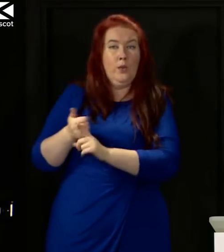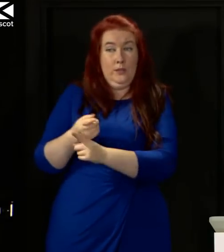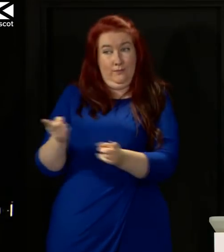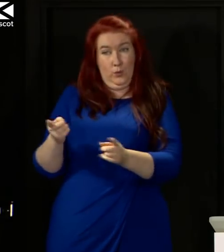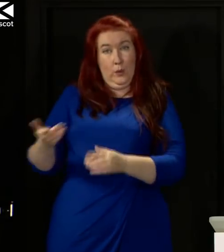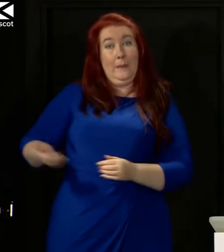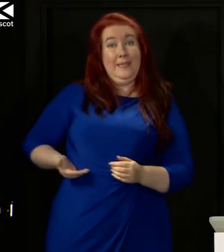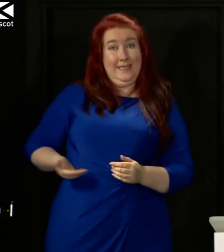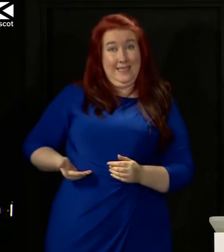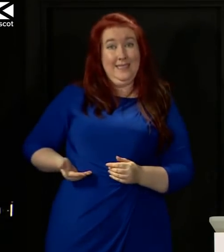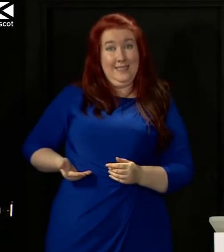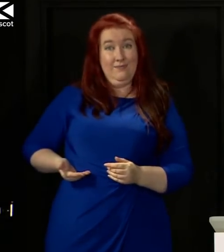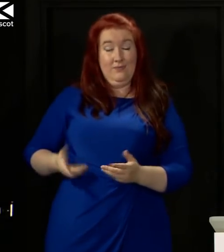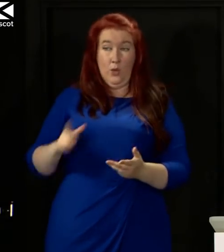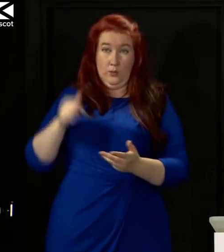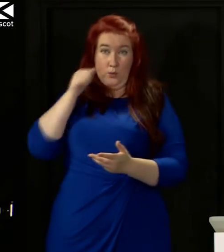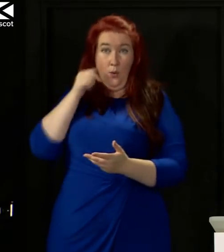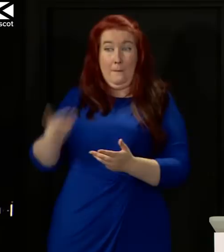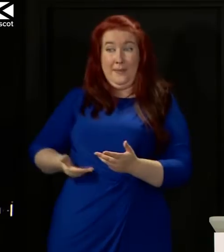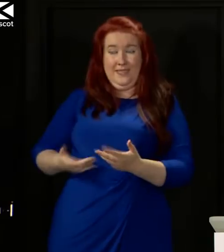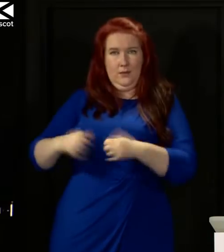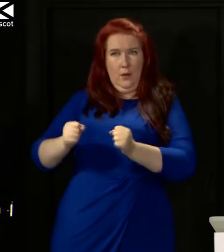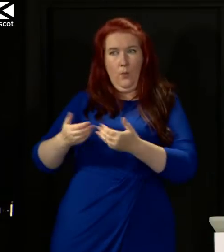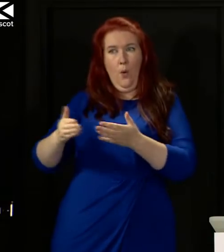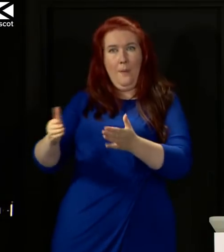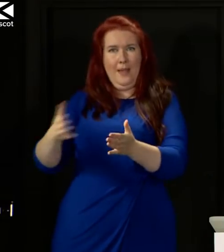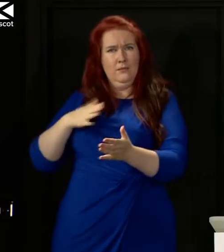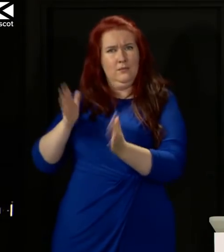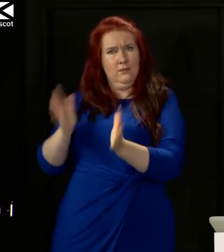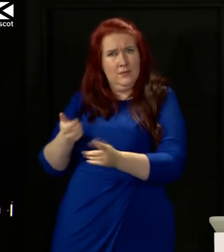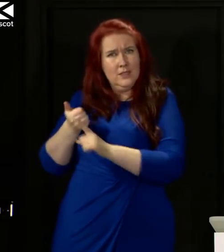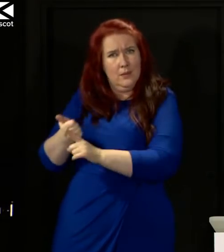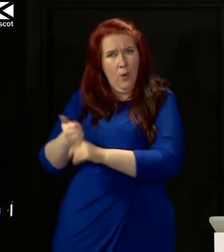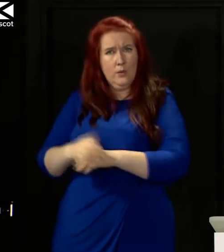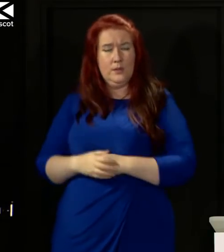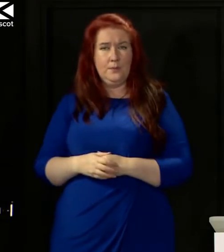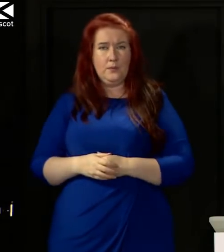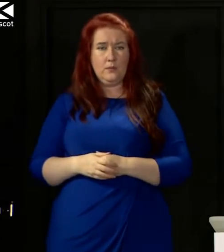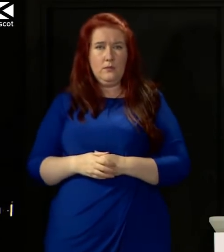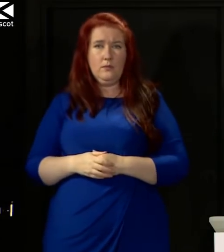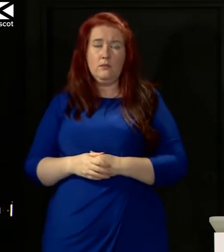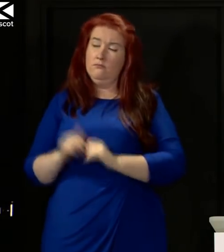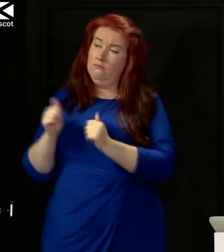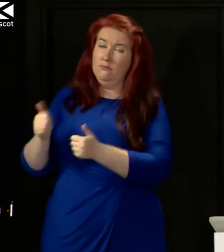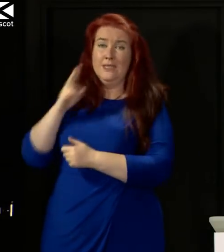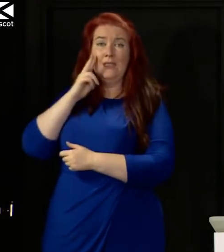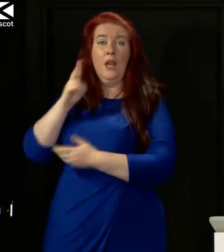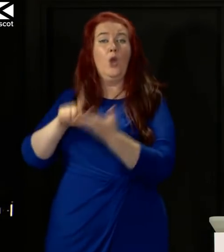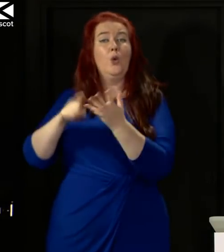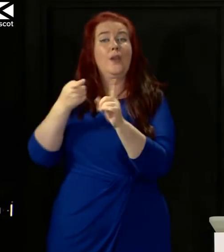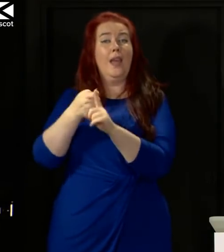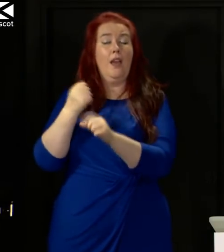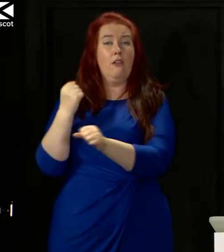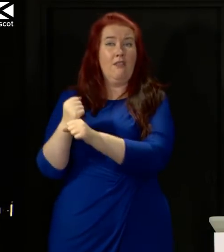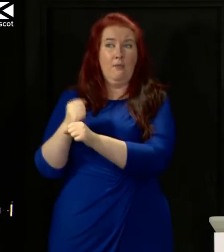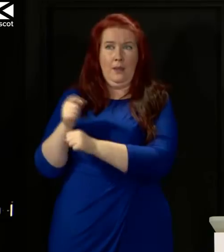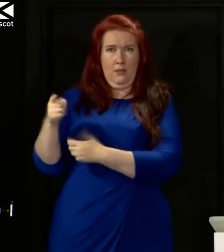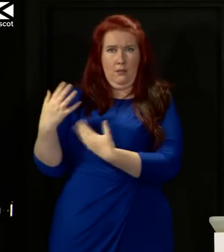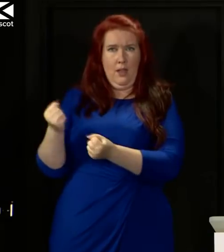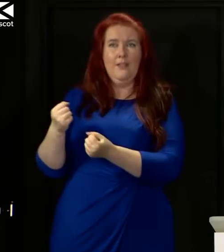as business seeks to recover. We have welcomed assistance from the UK Government, such as the Job Retention Scheme, but it is